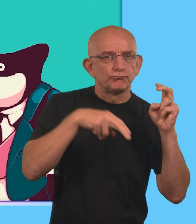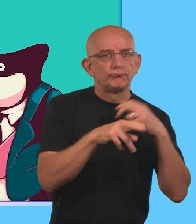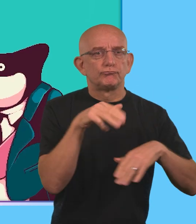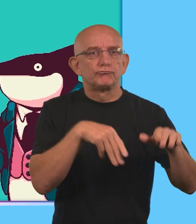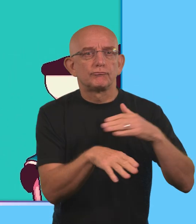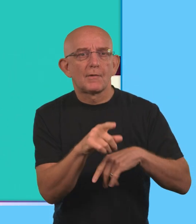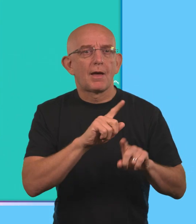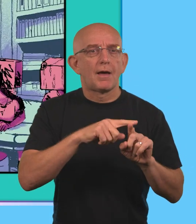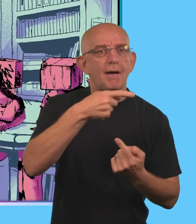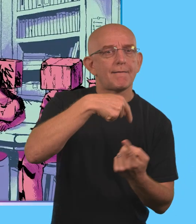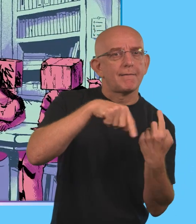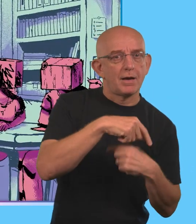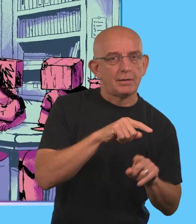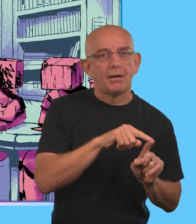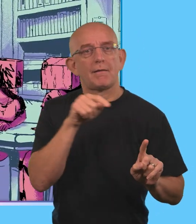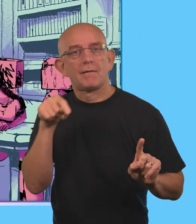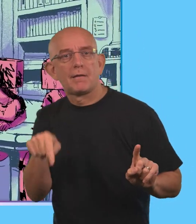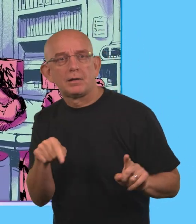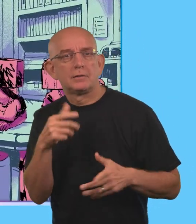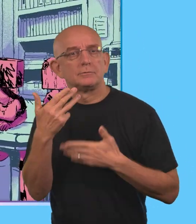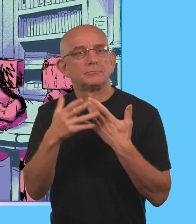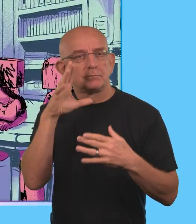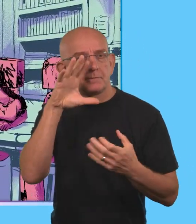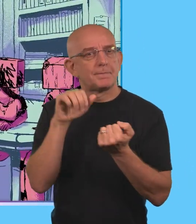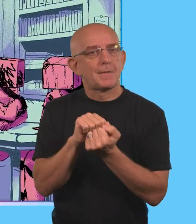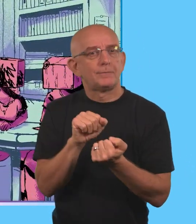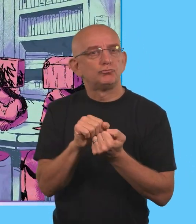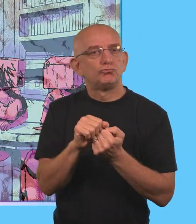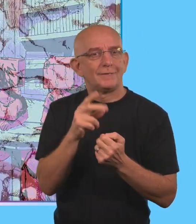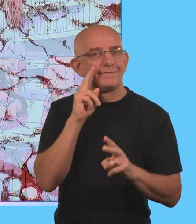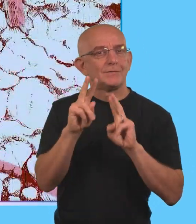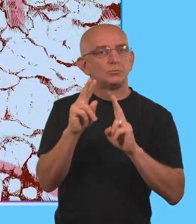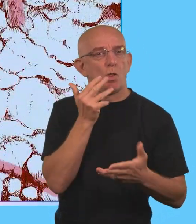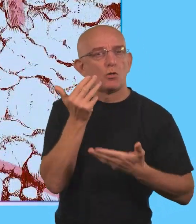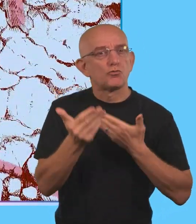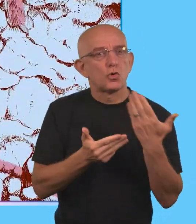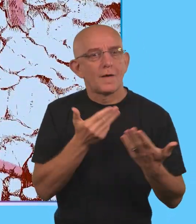and the memories which play like a visual novel or an interactive comic.